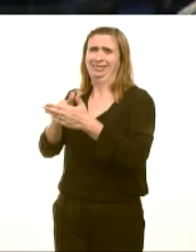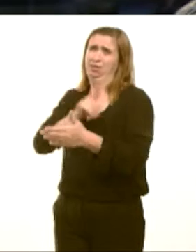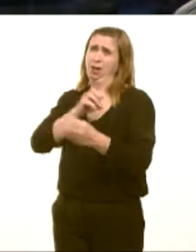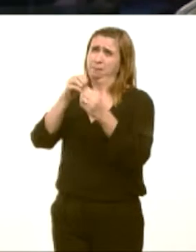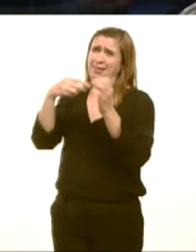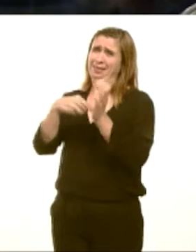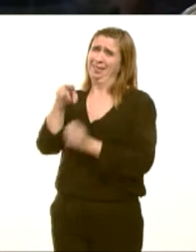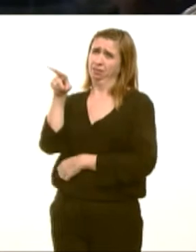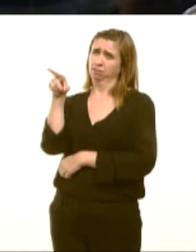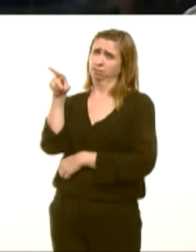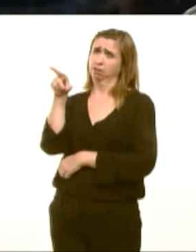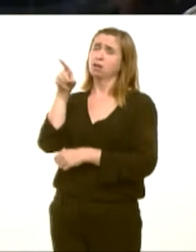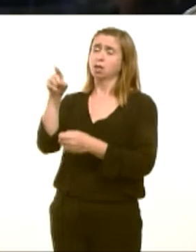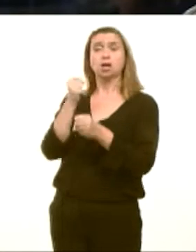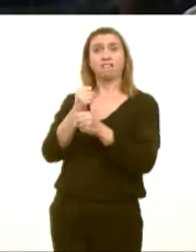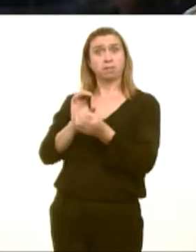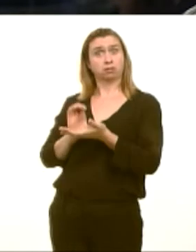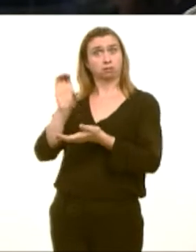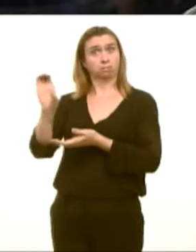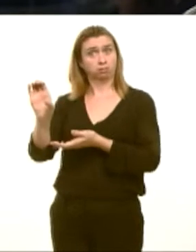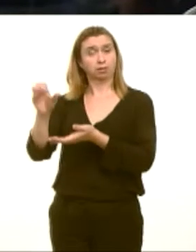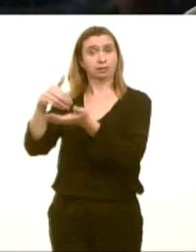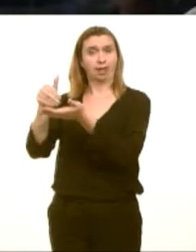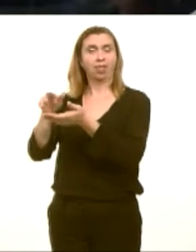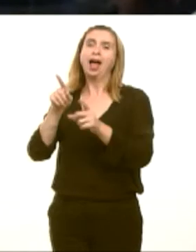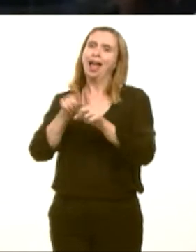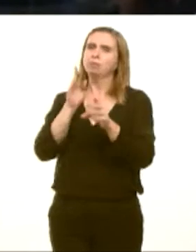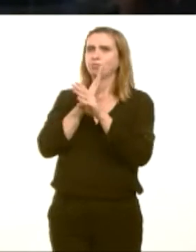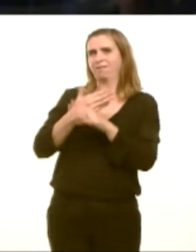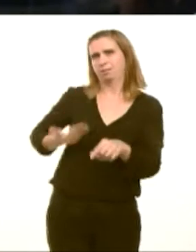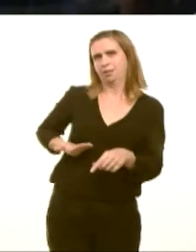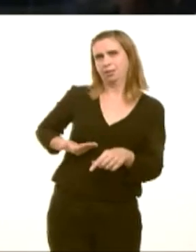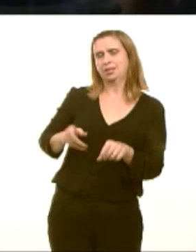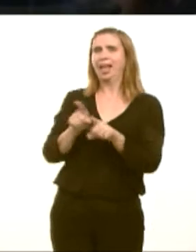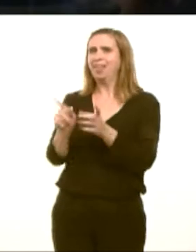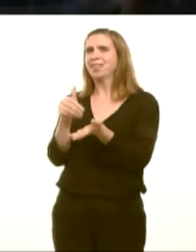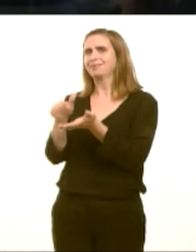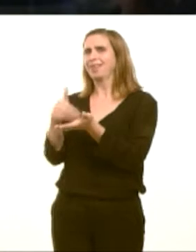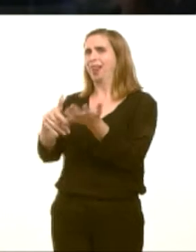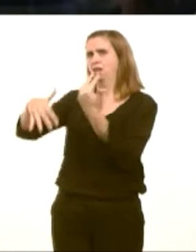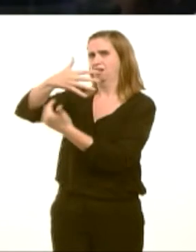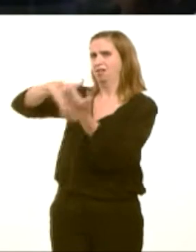are a Government-sponsored wholesaler, a commercial wholesaler and a retailer operating in the same market.